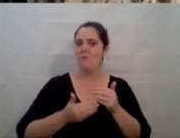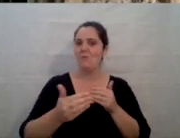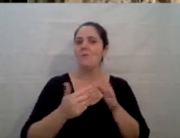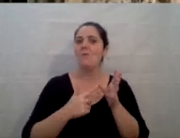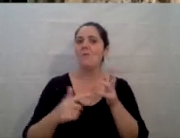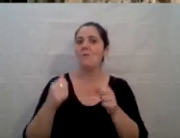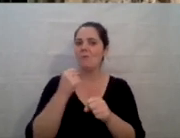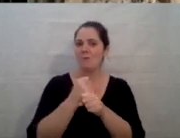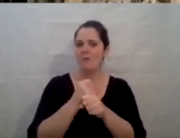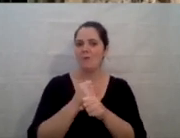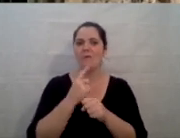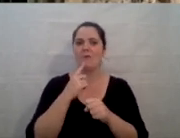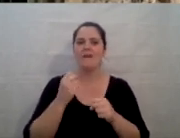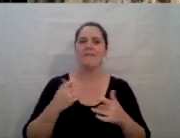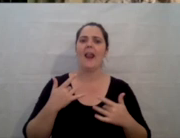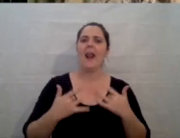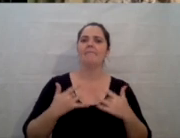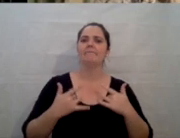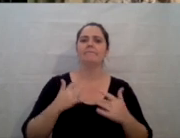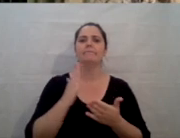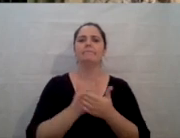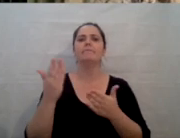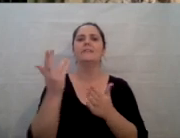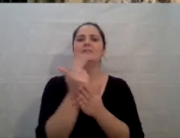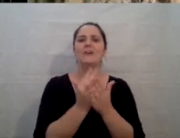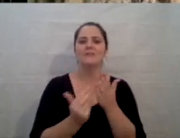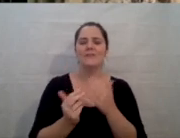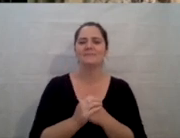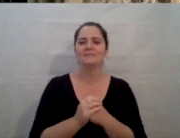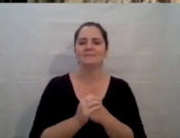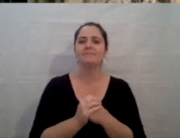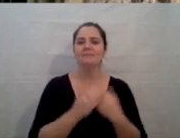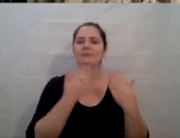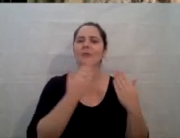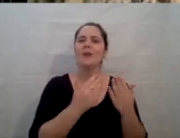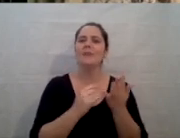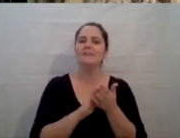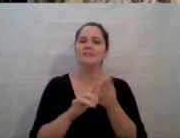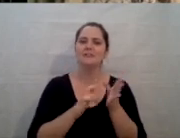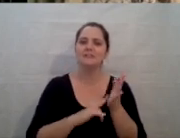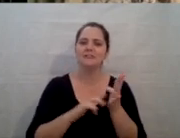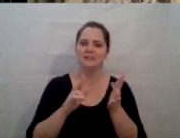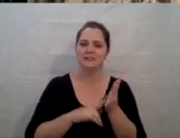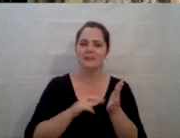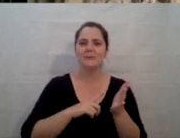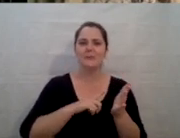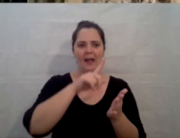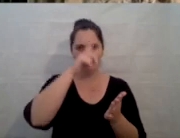drawing sessions. Now first things first, I would like to thank Shannon for doing that acknowledgement and I would also like to pay my respects